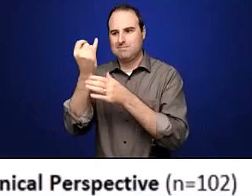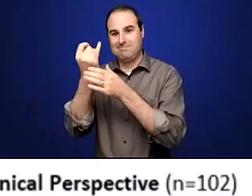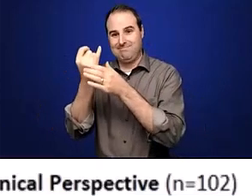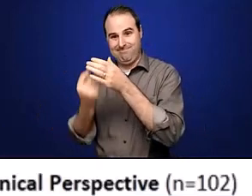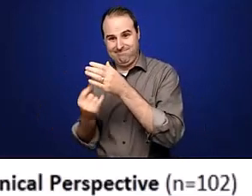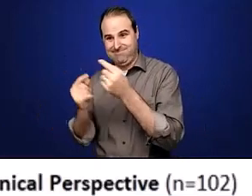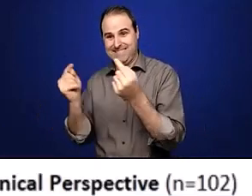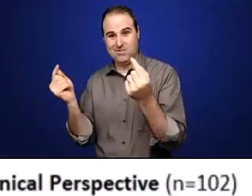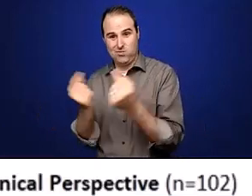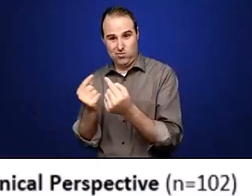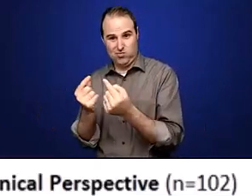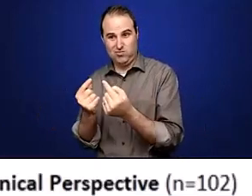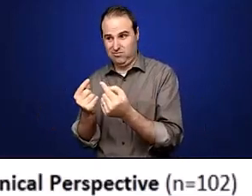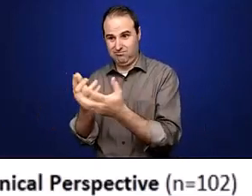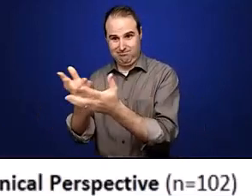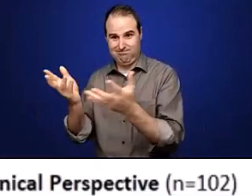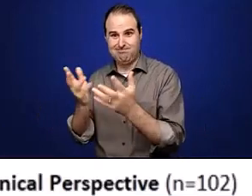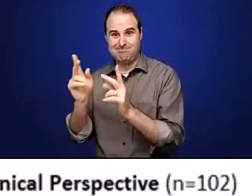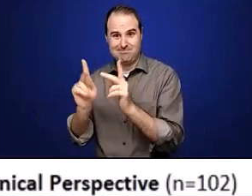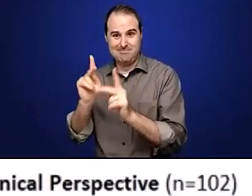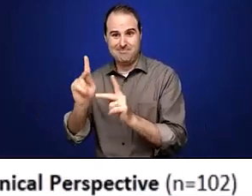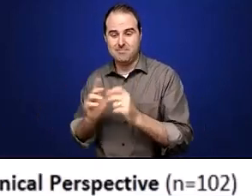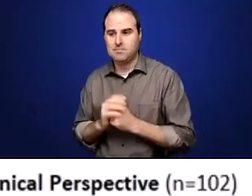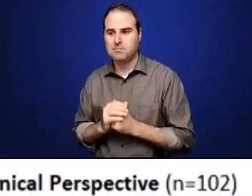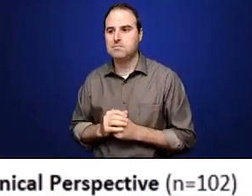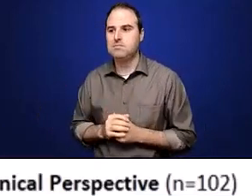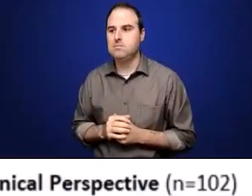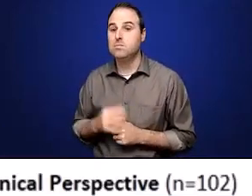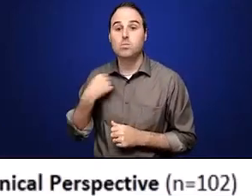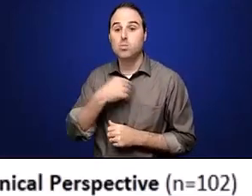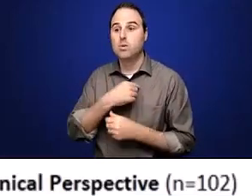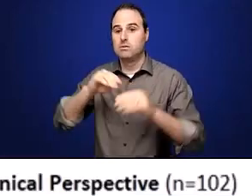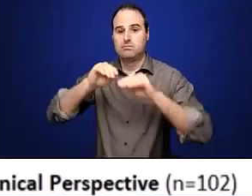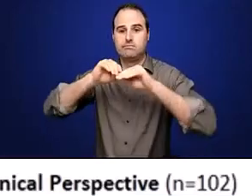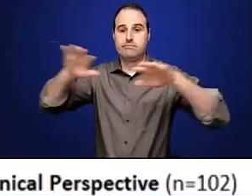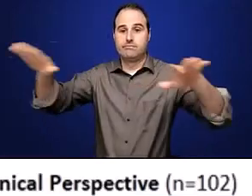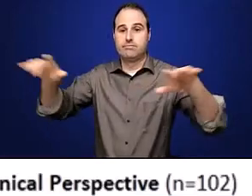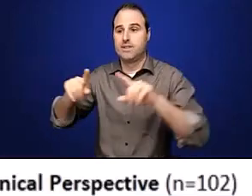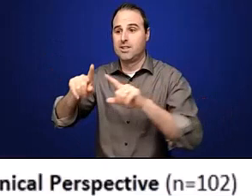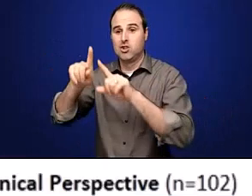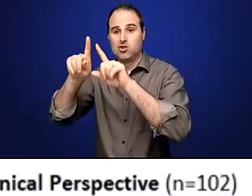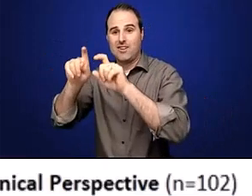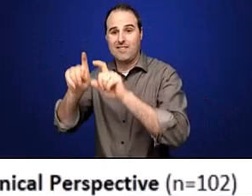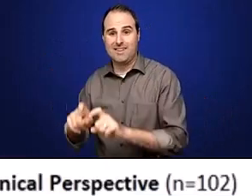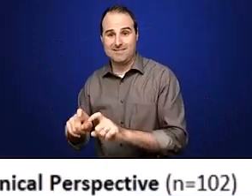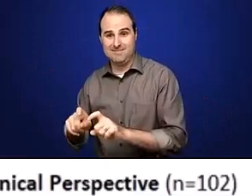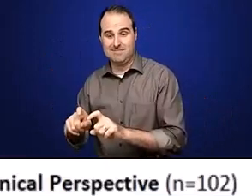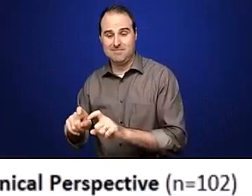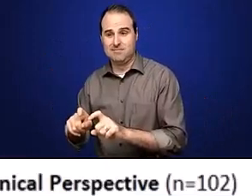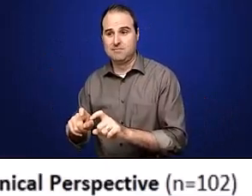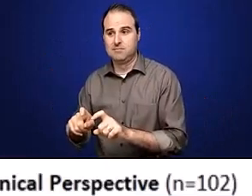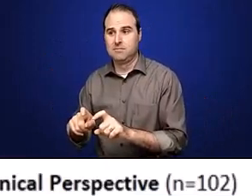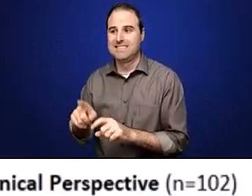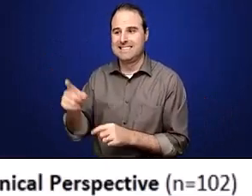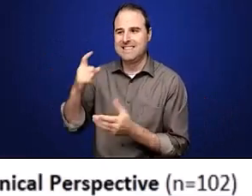So we sent out this survey, and really the big difference that we noticed was that there's a big discrepancy